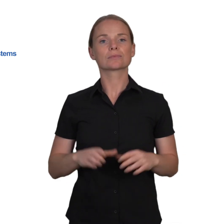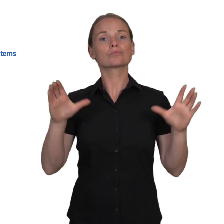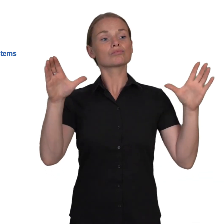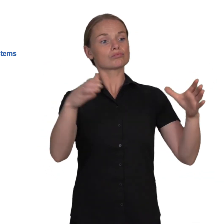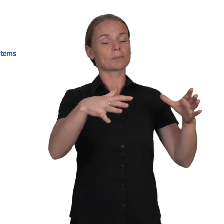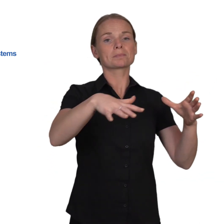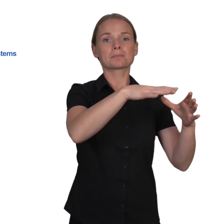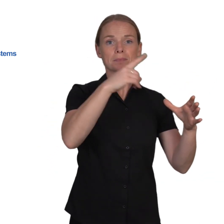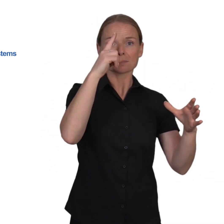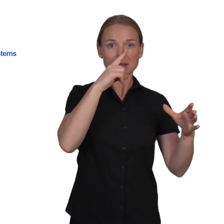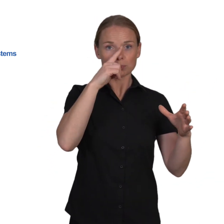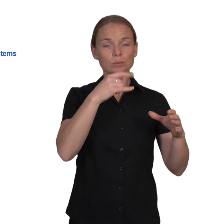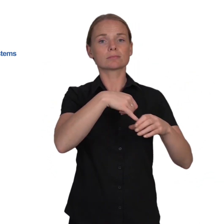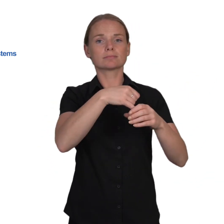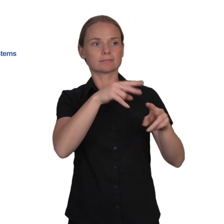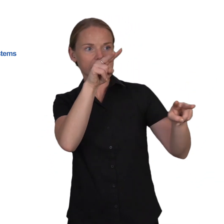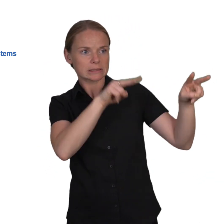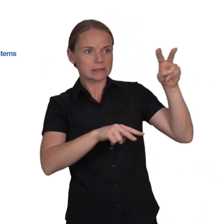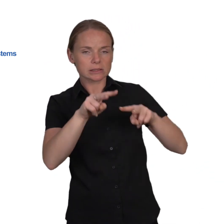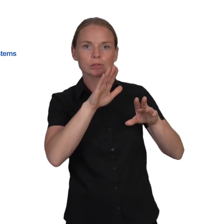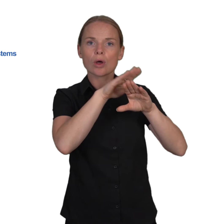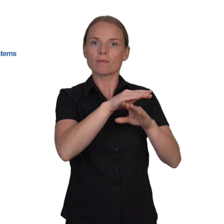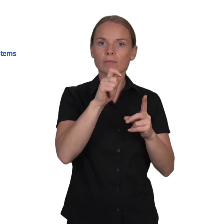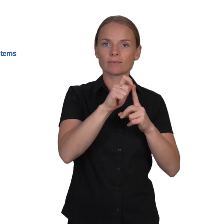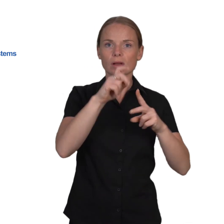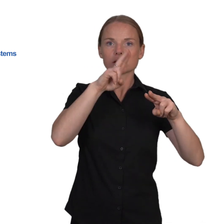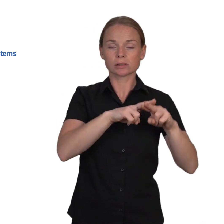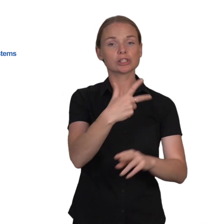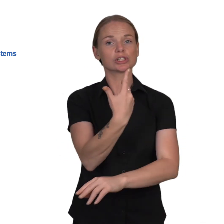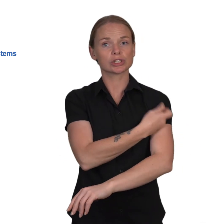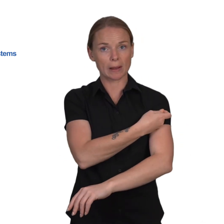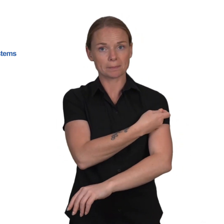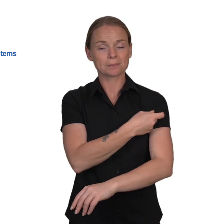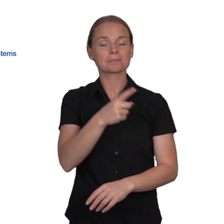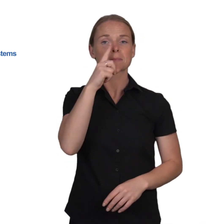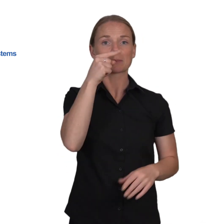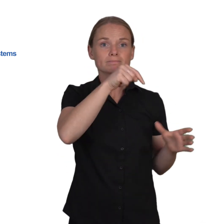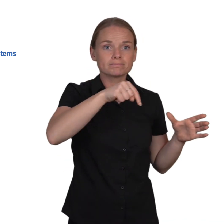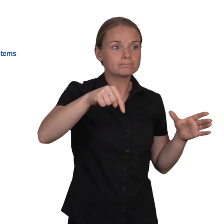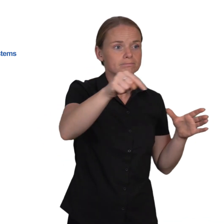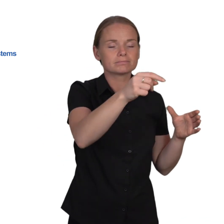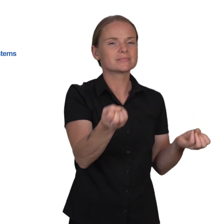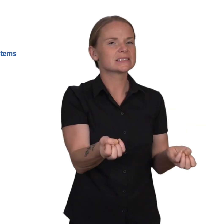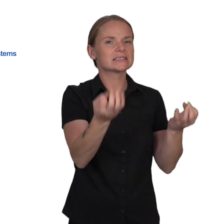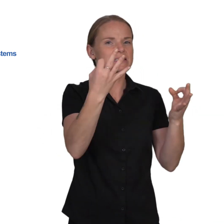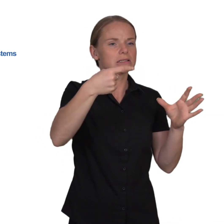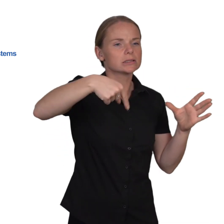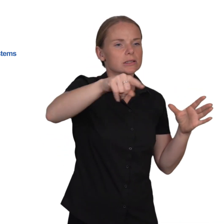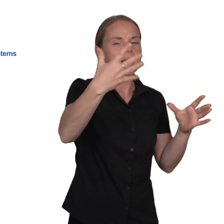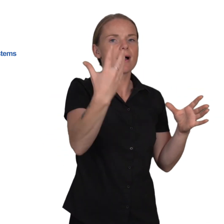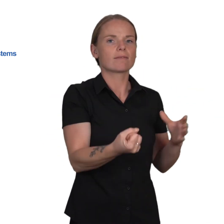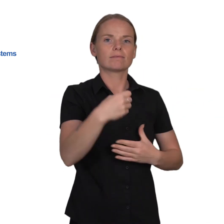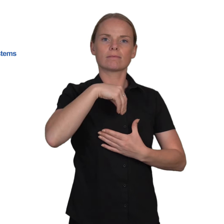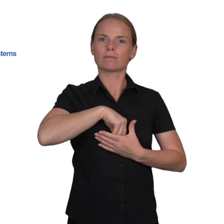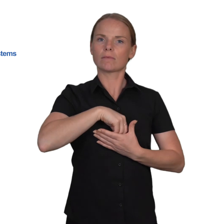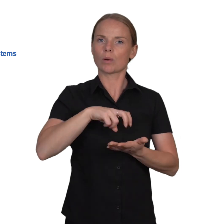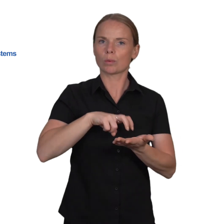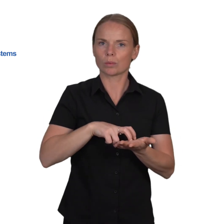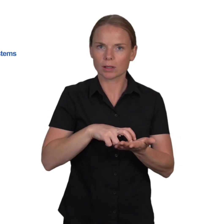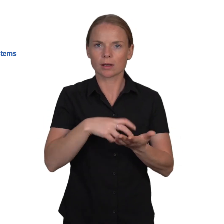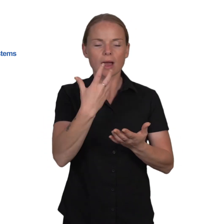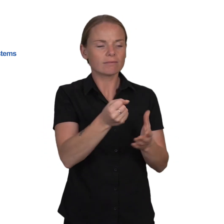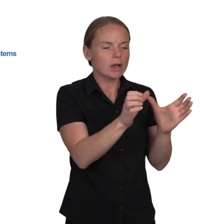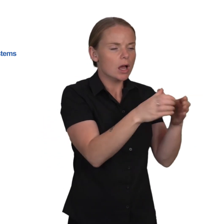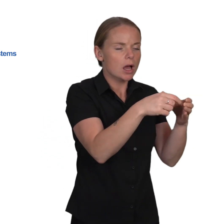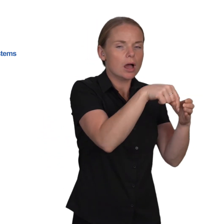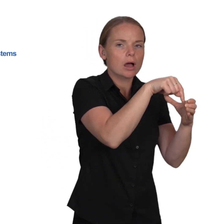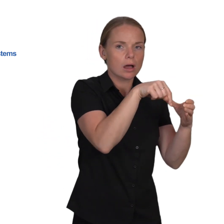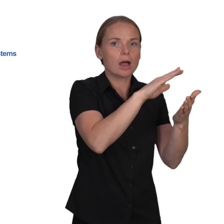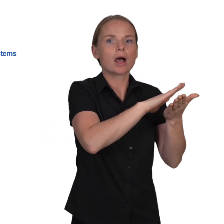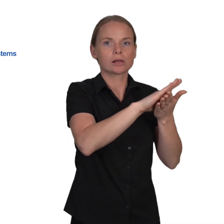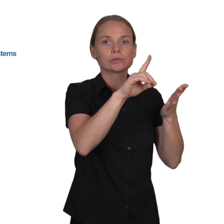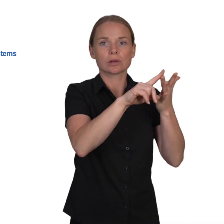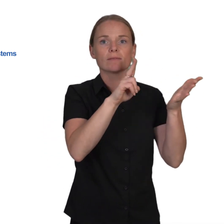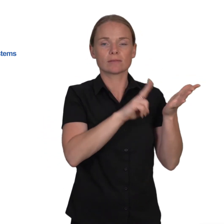Clinical trials for Pfizer did not include people with immunocompromise, except for a small group of people with stable HIV.